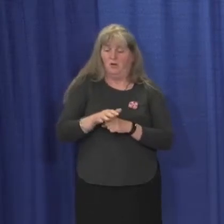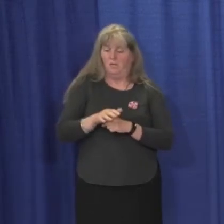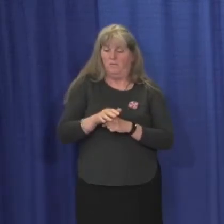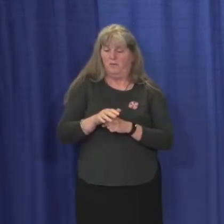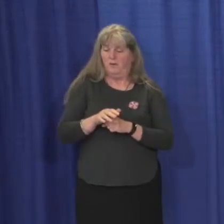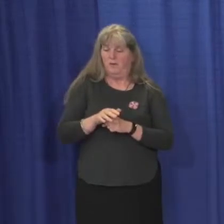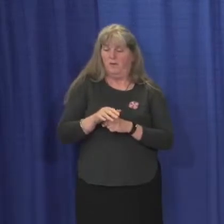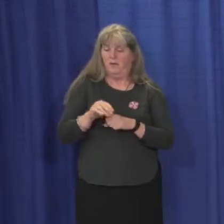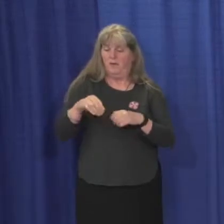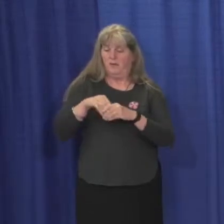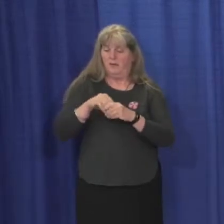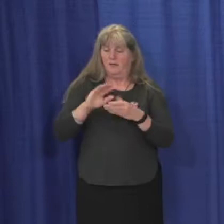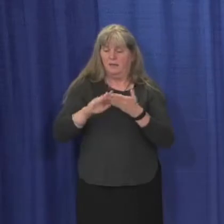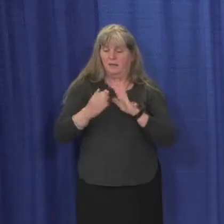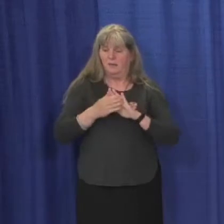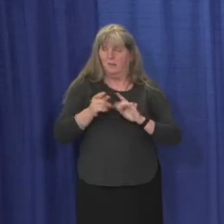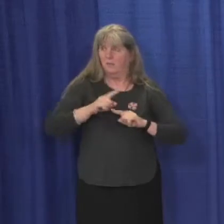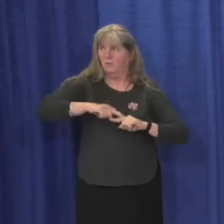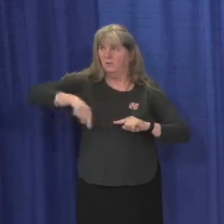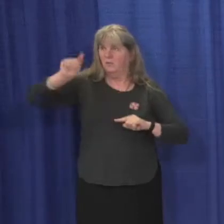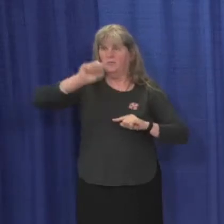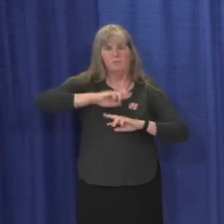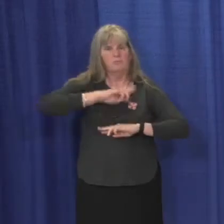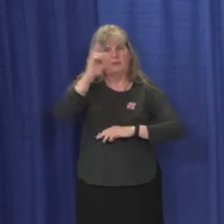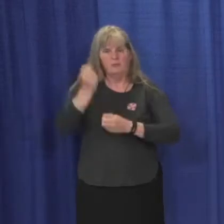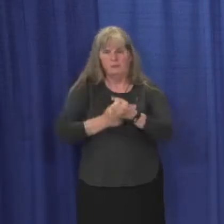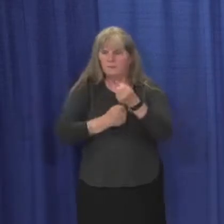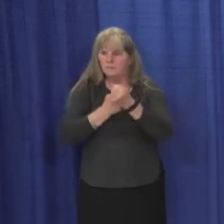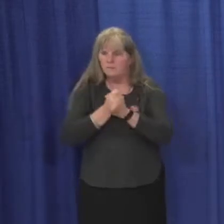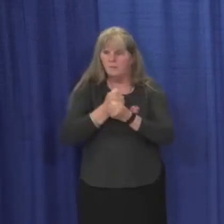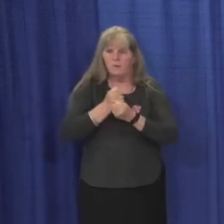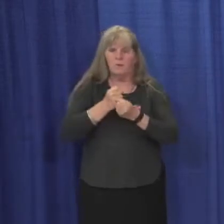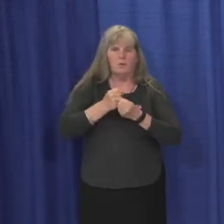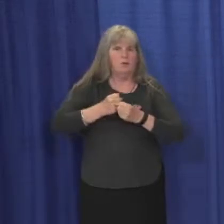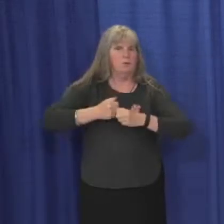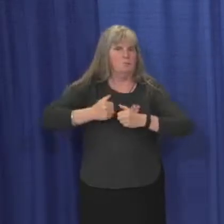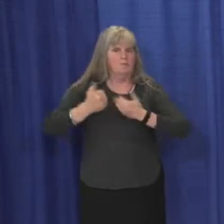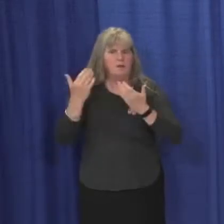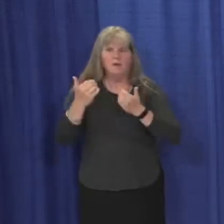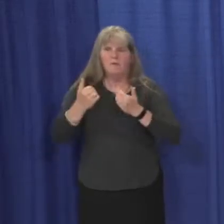throughout communities we will continue to support health centres and communities with